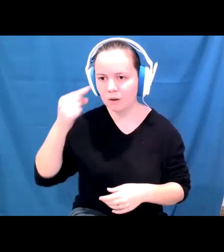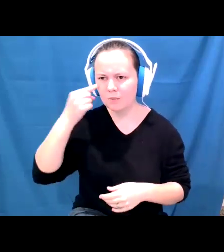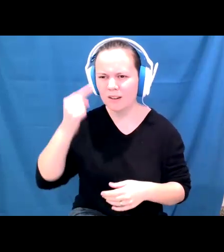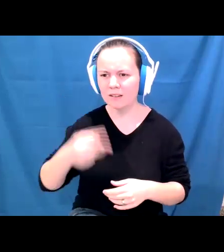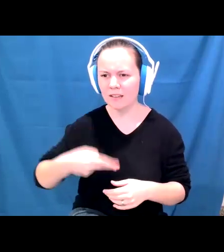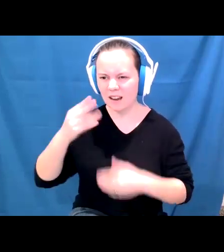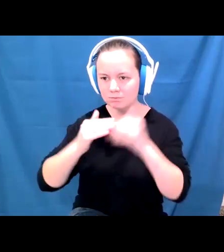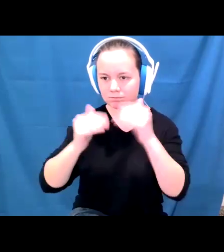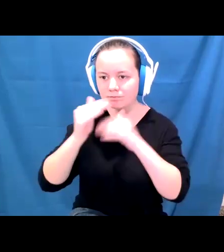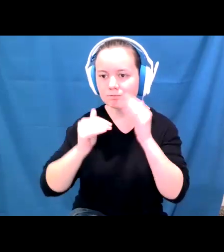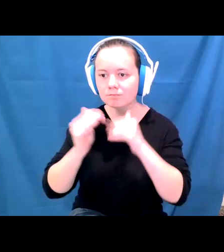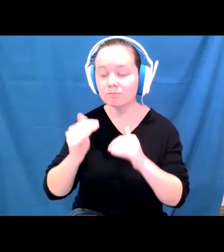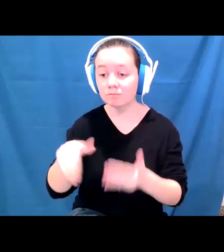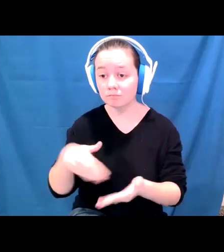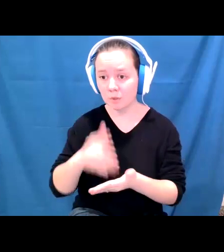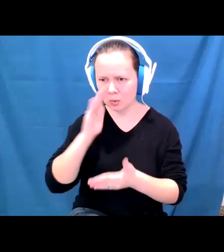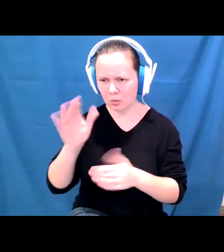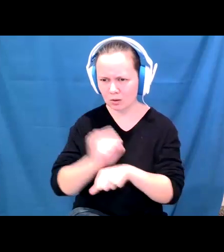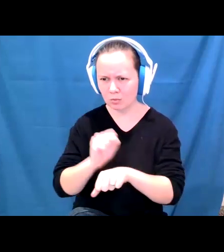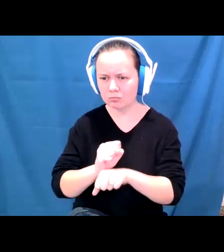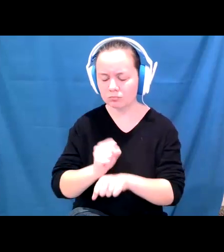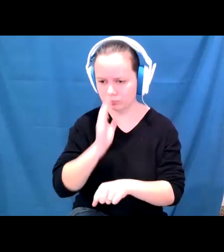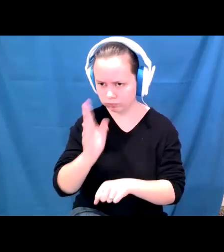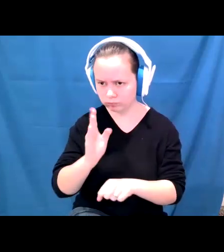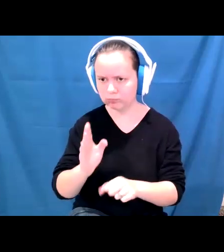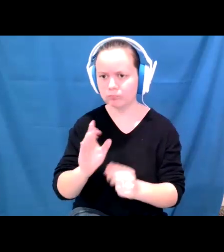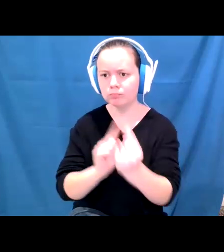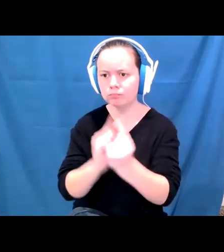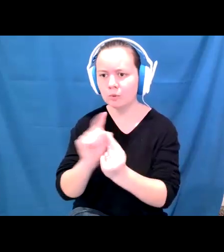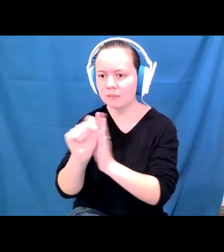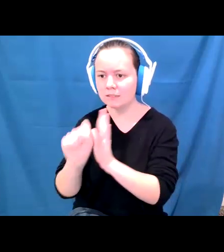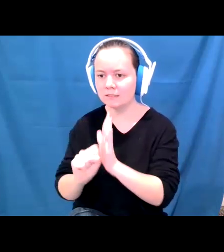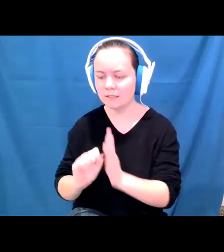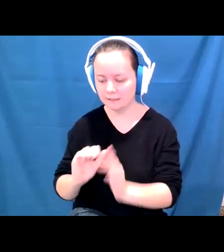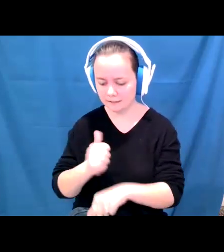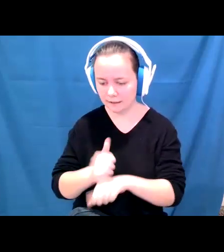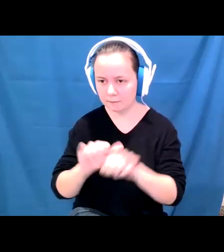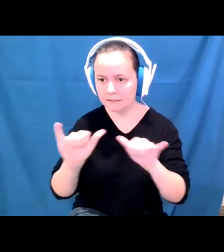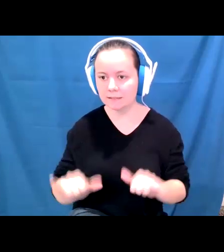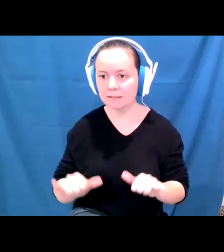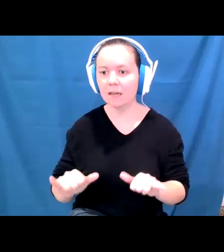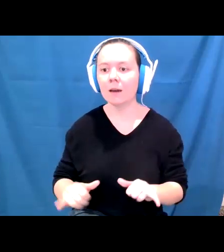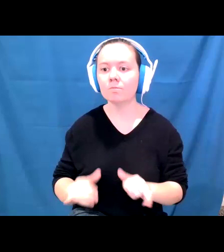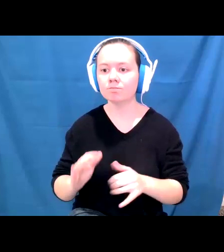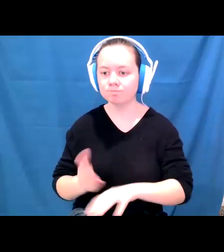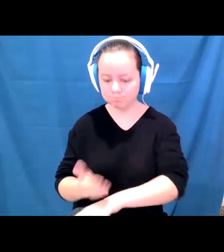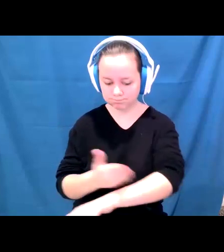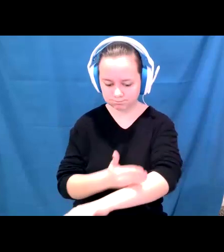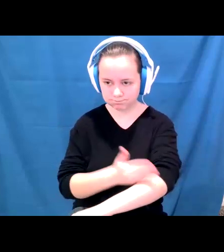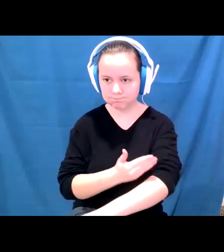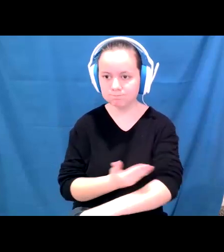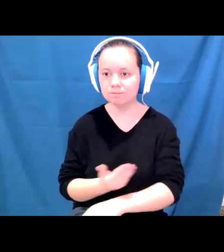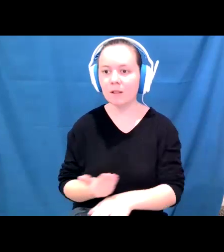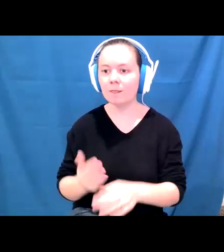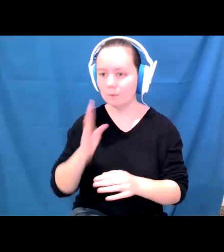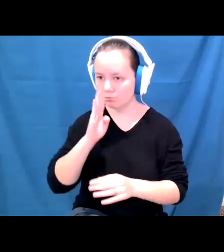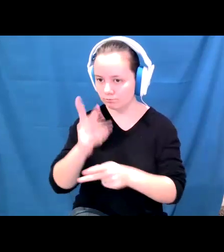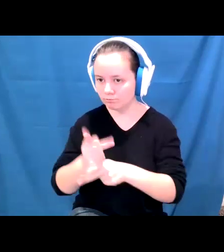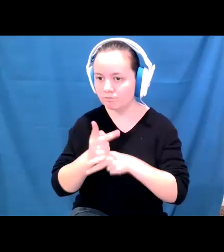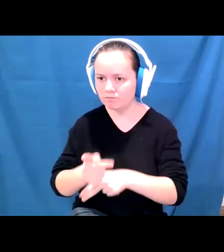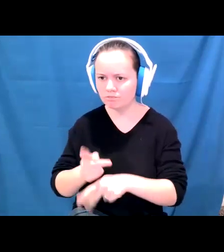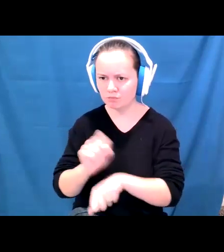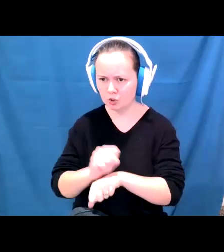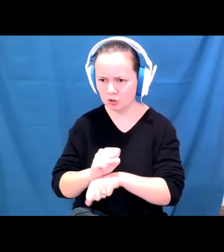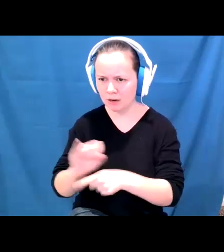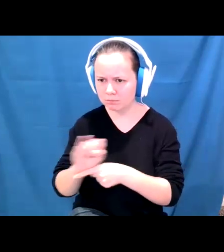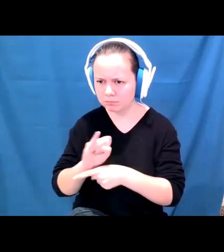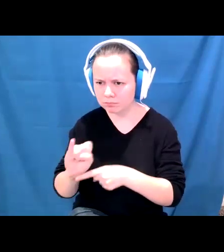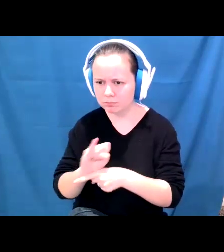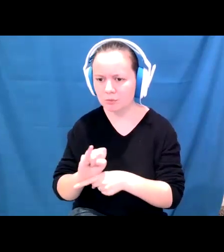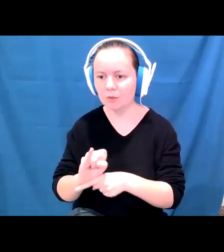The Center will be working directly with states to put the systems in place to revitalize the direct care industry, so workers, people receiving services, and families can thrive.